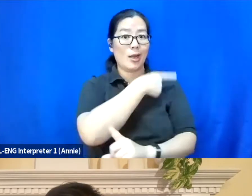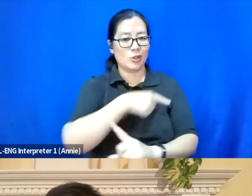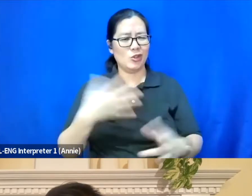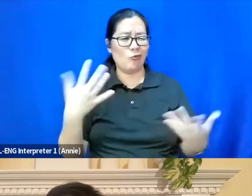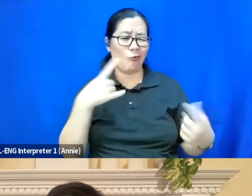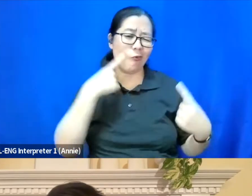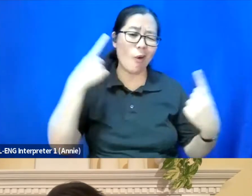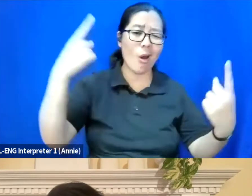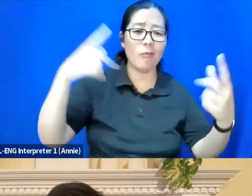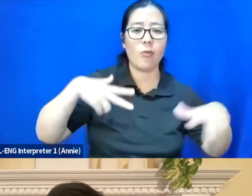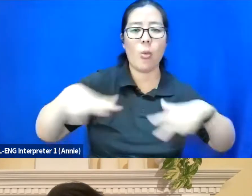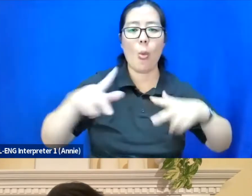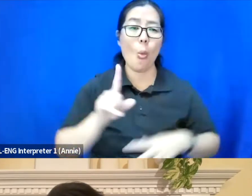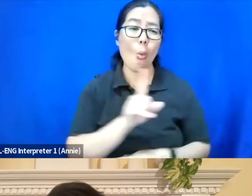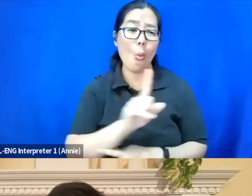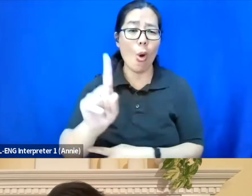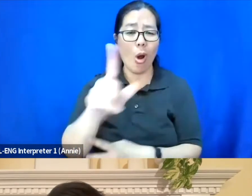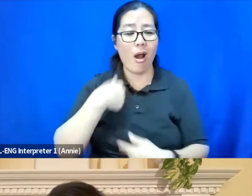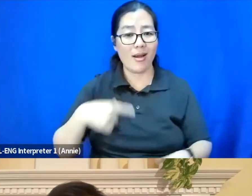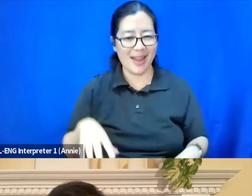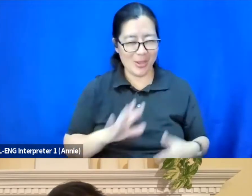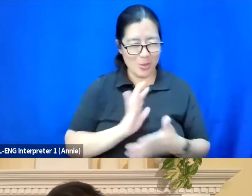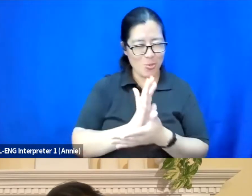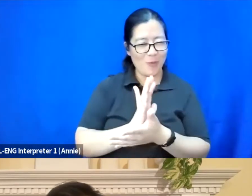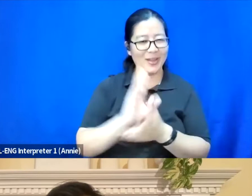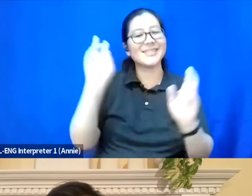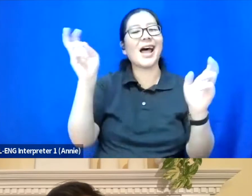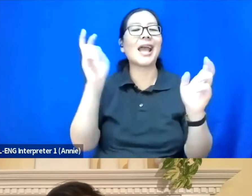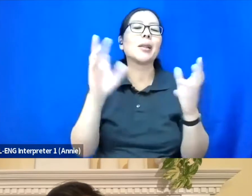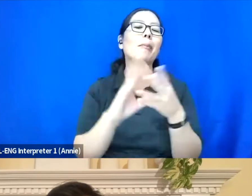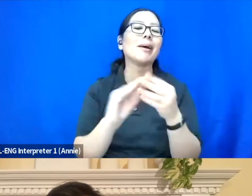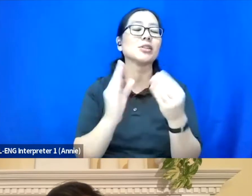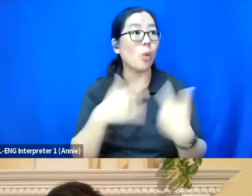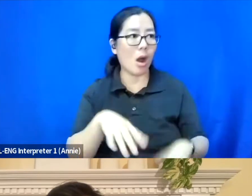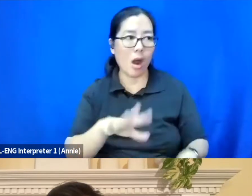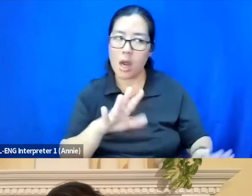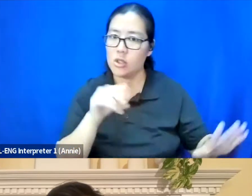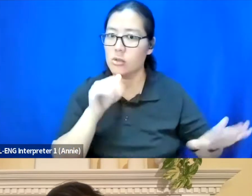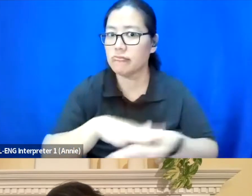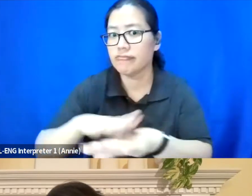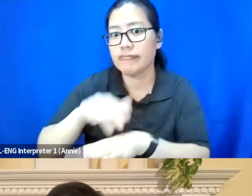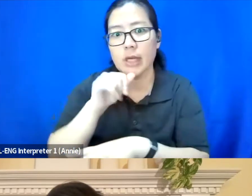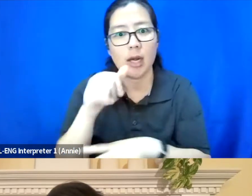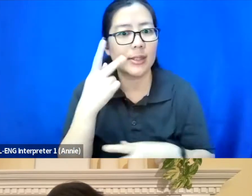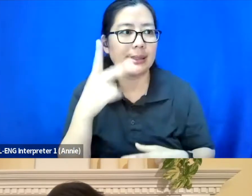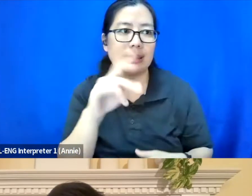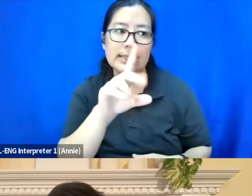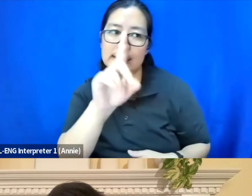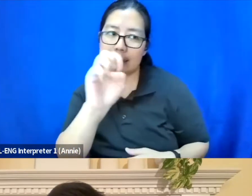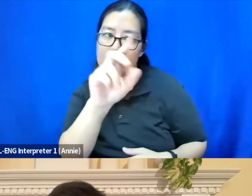And what is it like to have to not move your legs, you know, when you're acting? How can you do that?